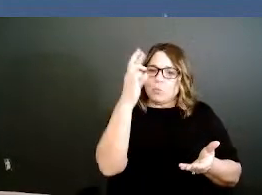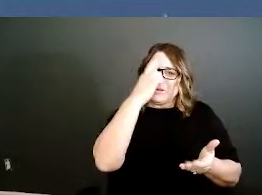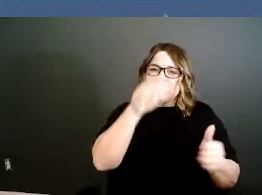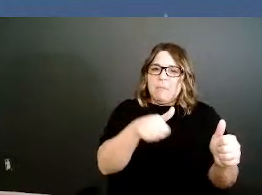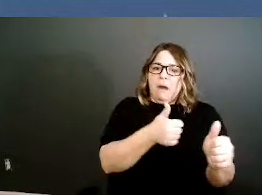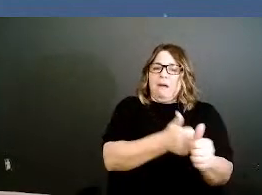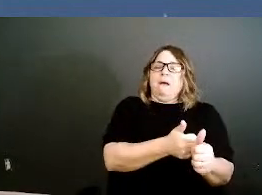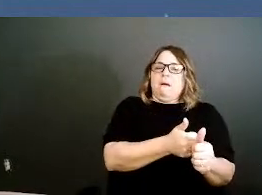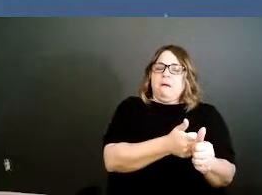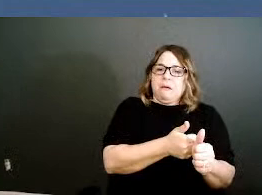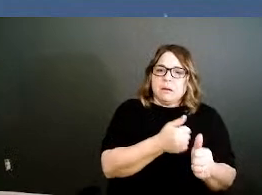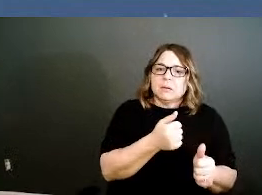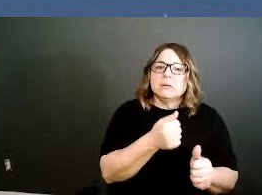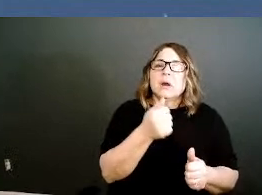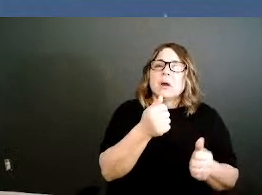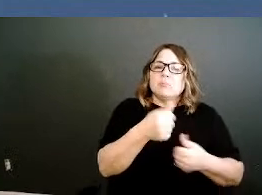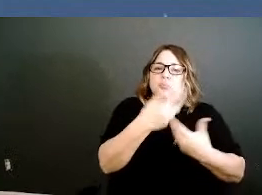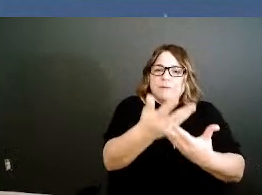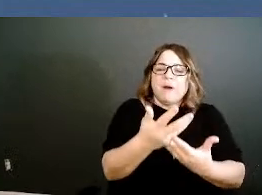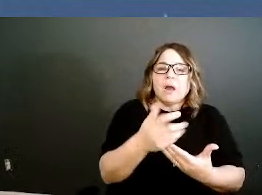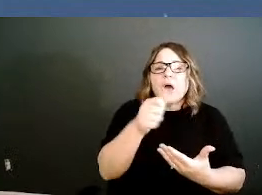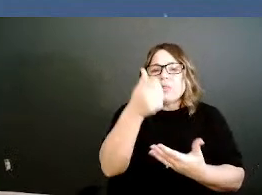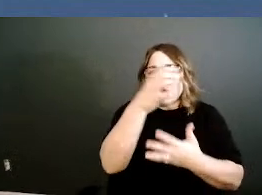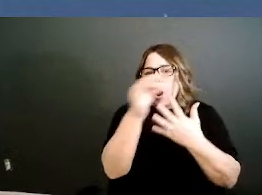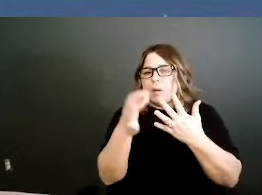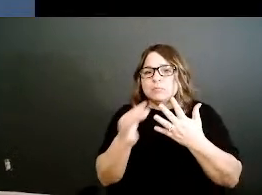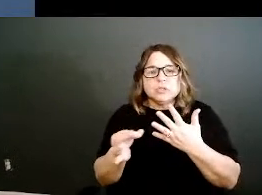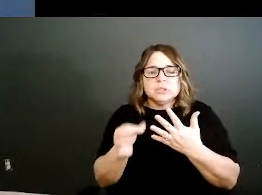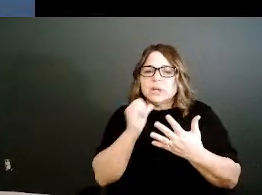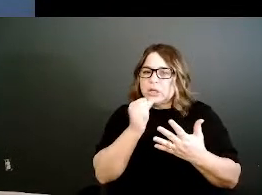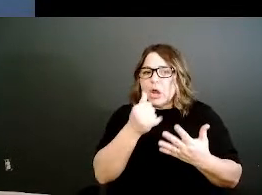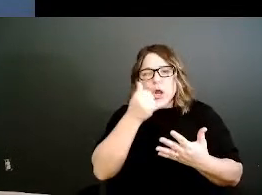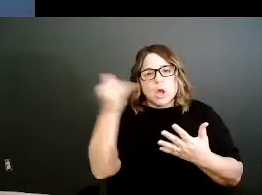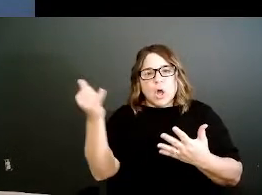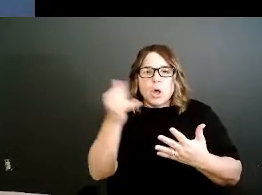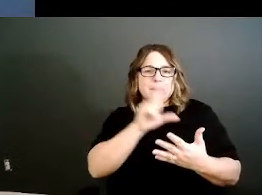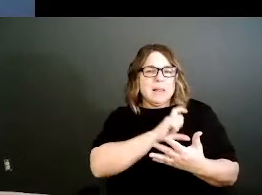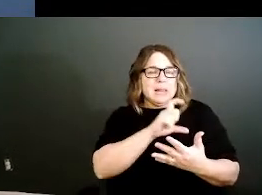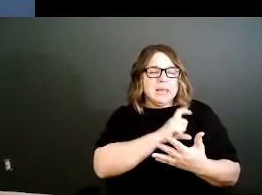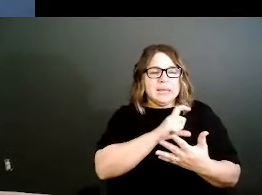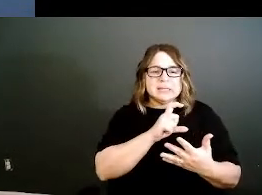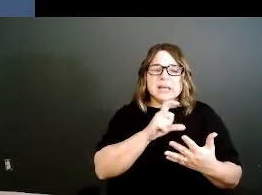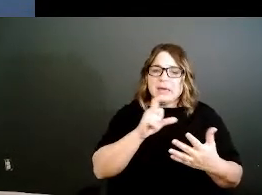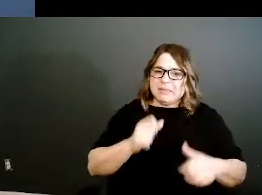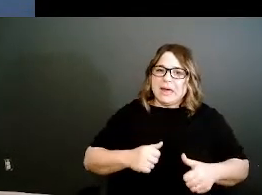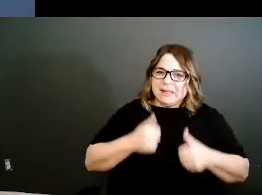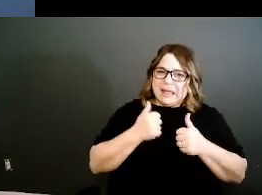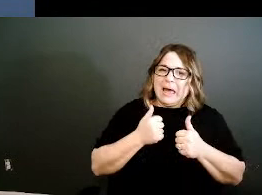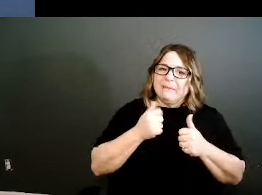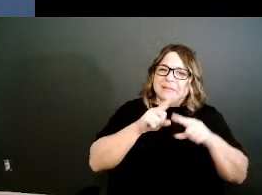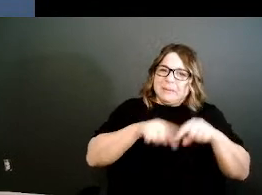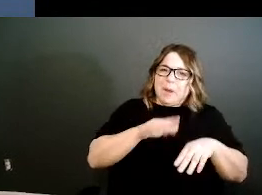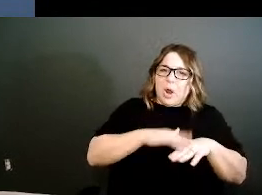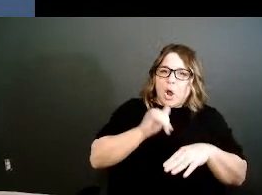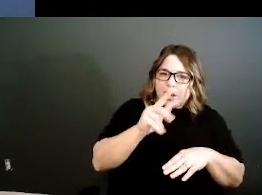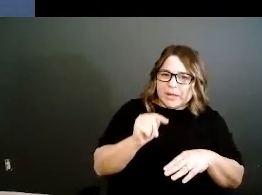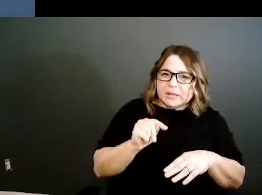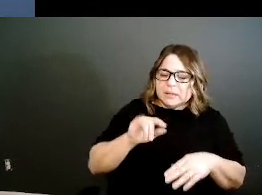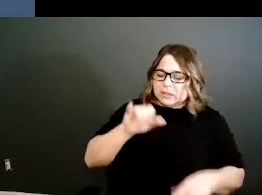THANK YOU. ≫ COUNCIL PRESIDENT THANK YOU. WE MISSED QUITE A LOT OF SPEAKERS SO I JUST WANT TO MAKE